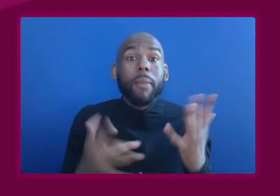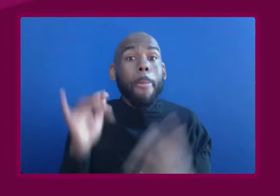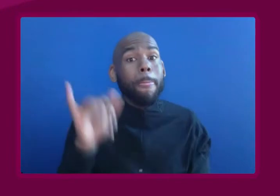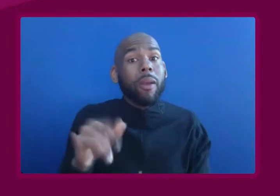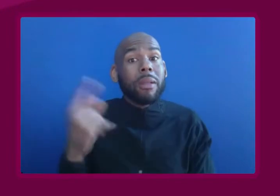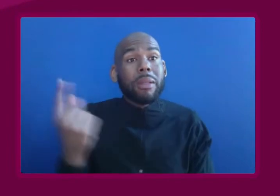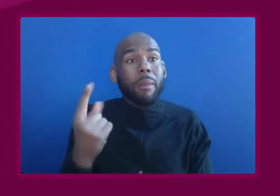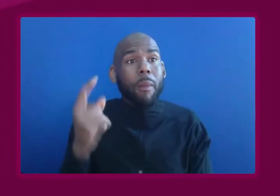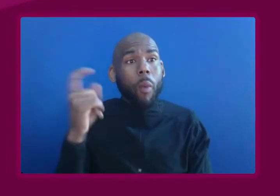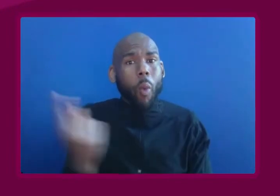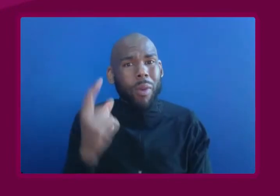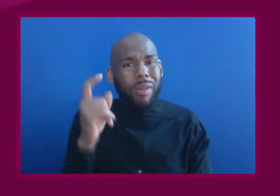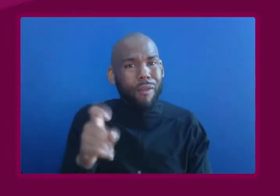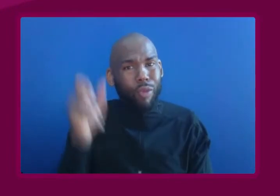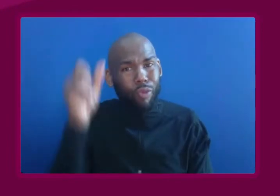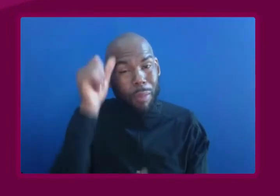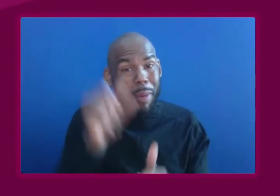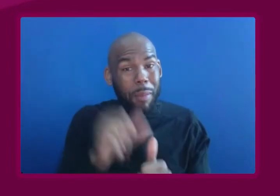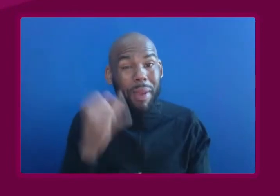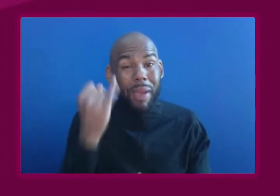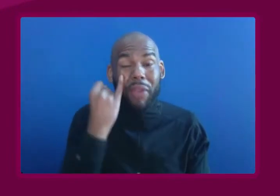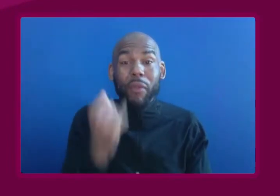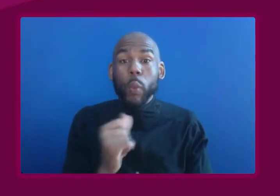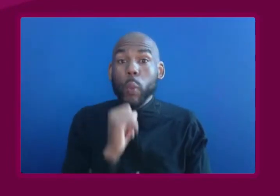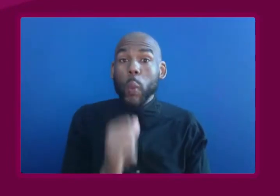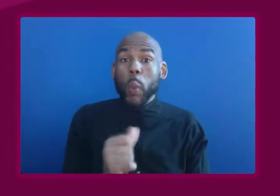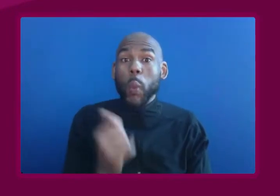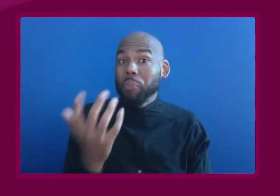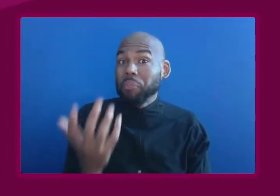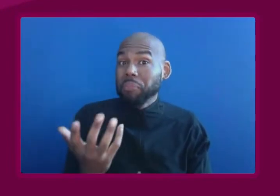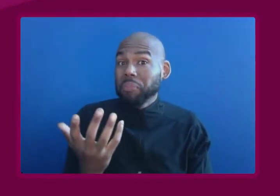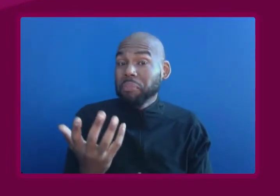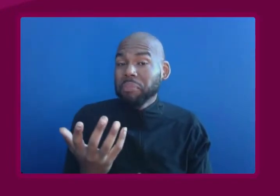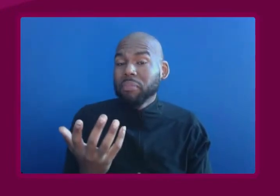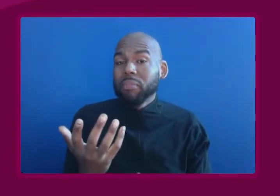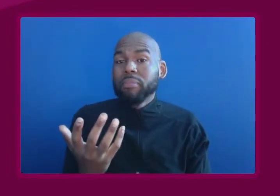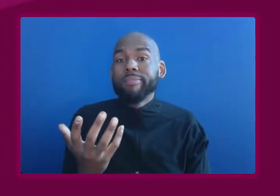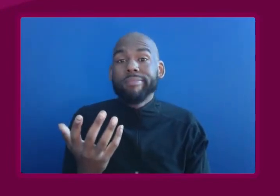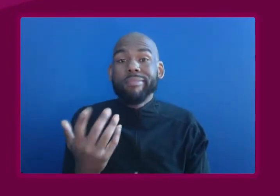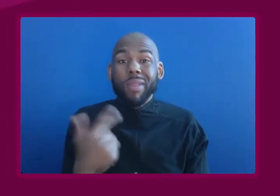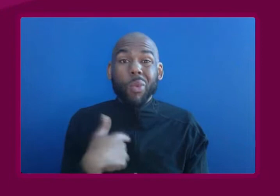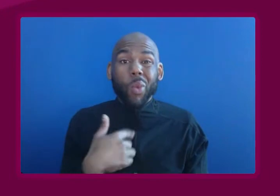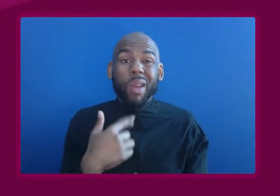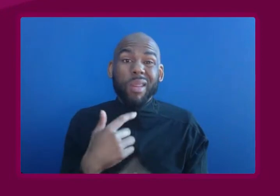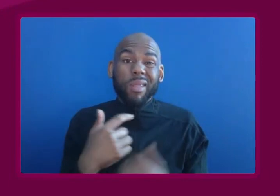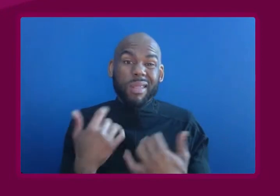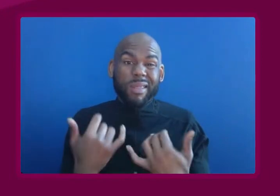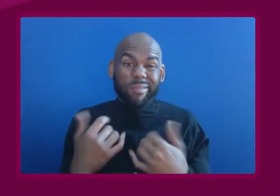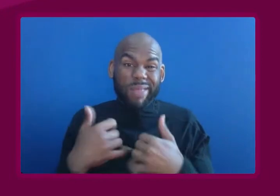it's something that we all have to keep in mind because if you don't, then we inadvertently are creating some of these barriers.